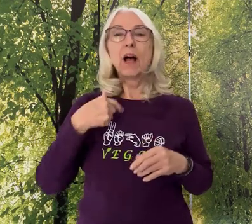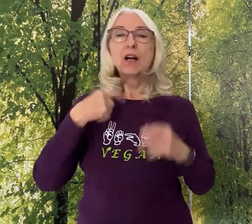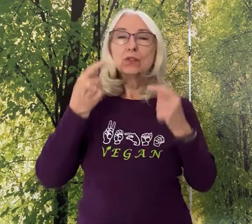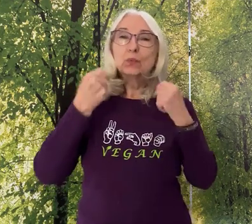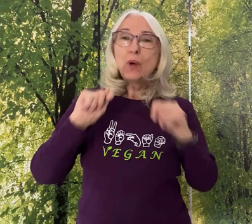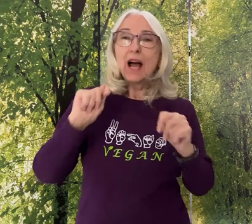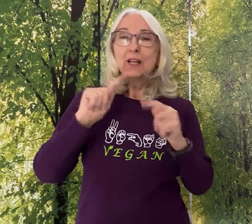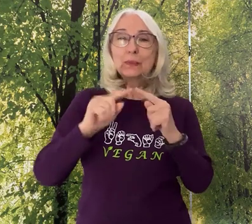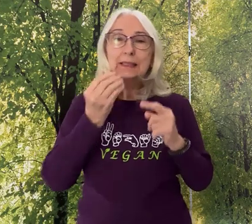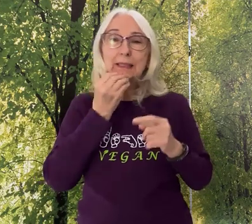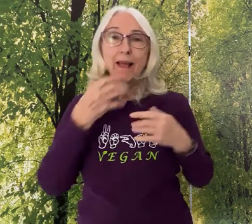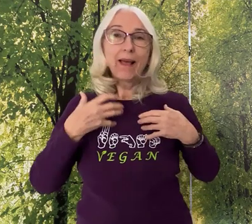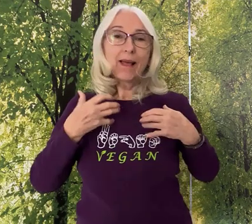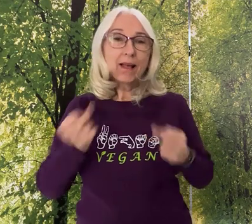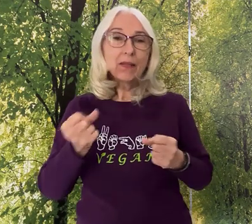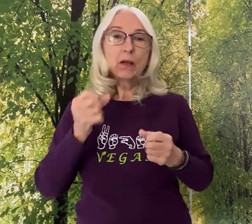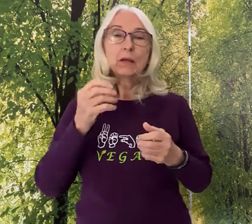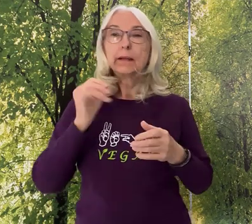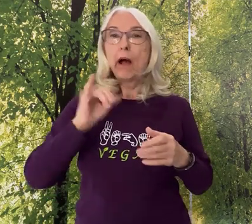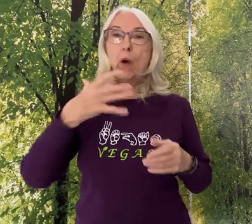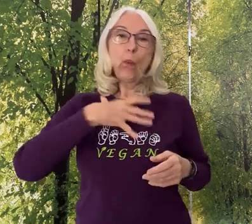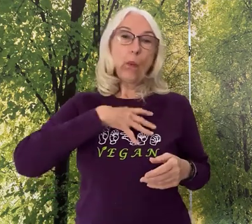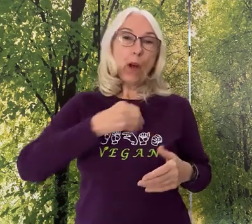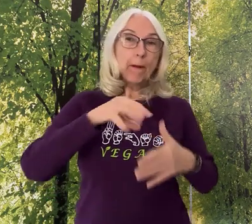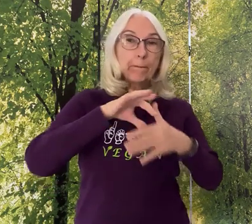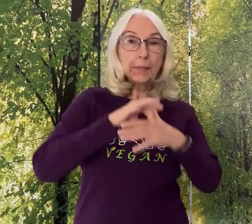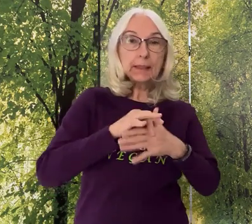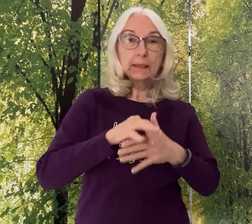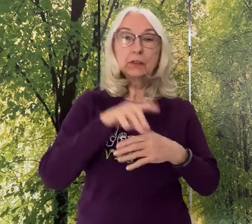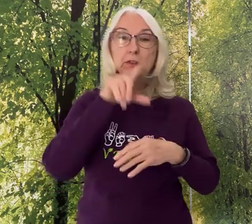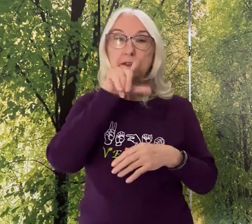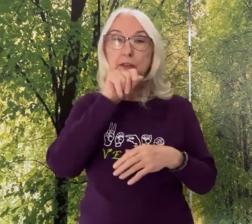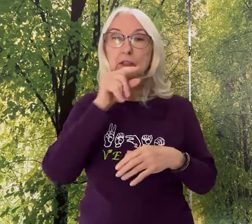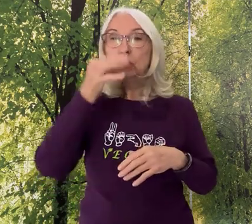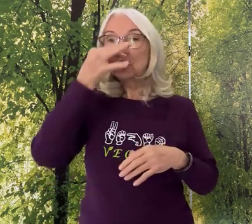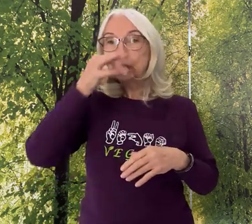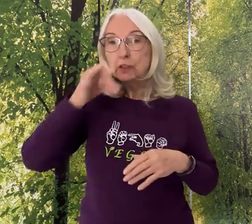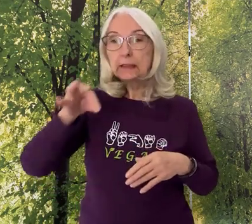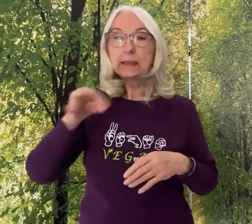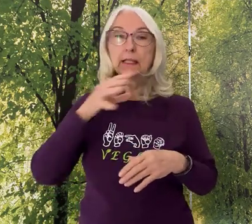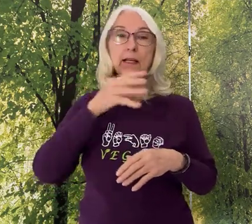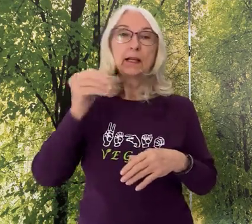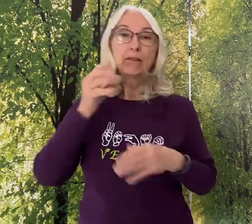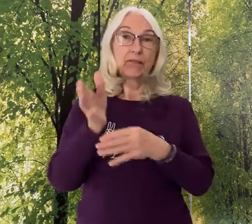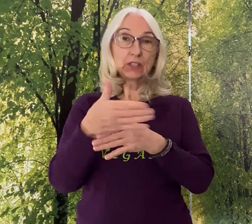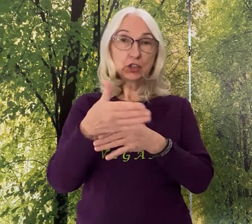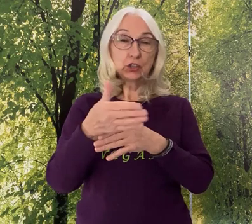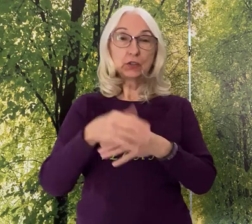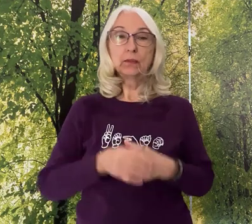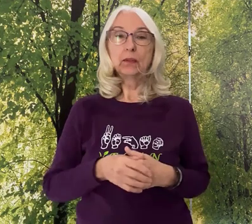I tried to eat healthier (white meat, chicken, turkey, and fish),